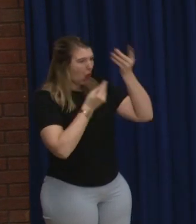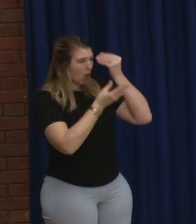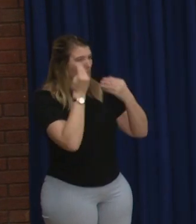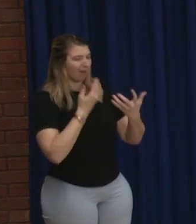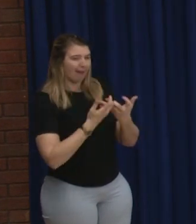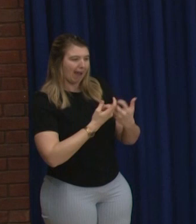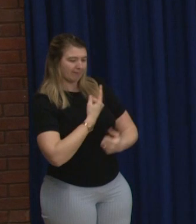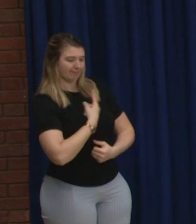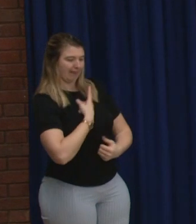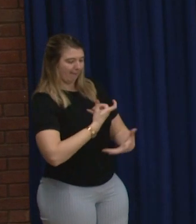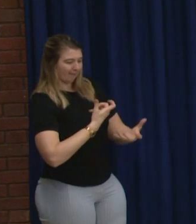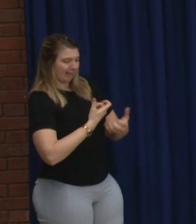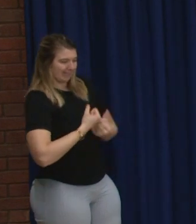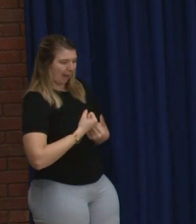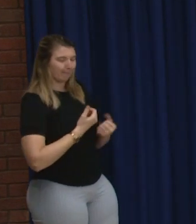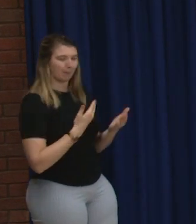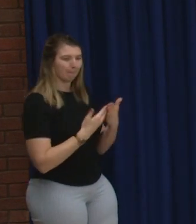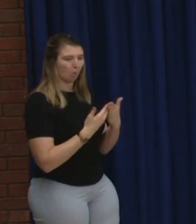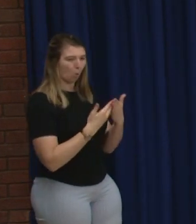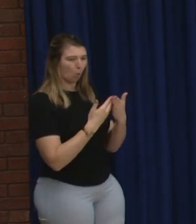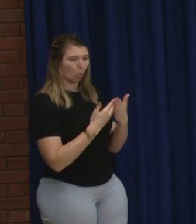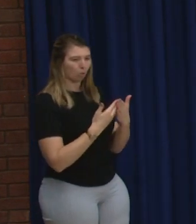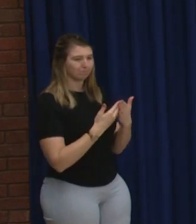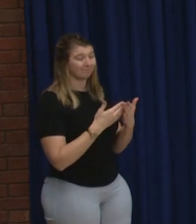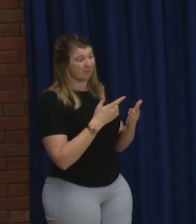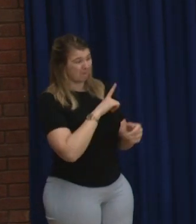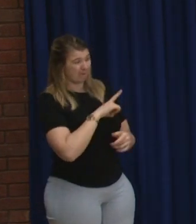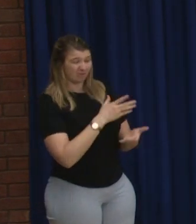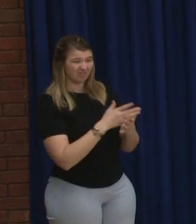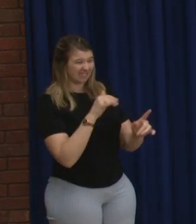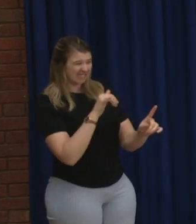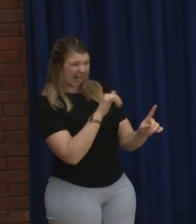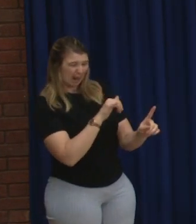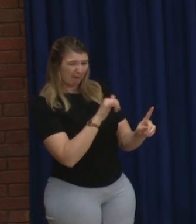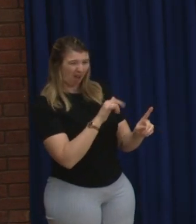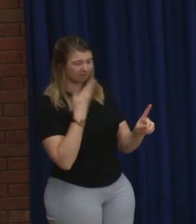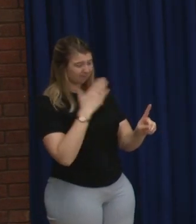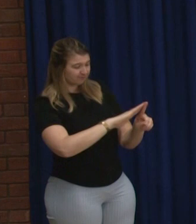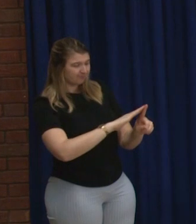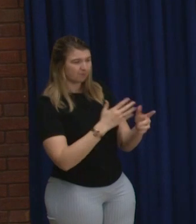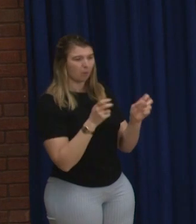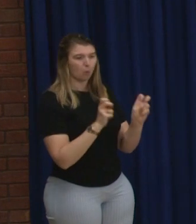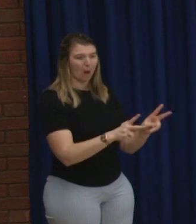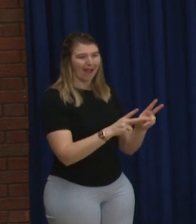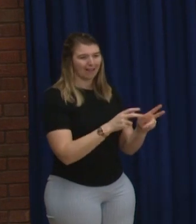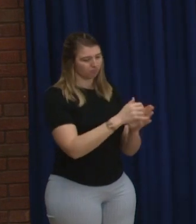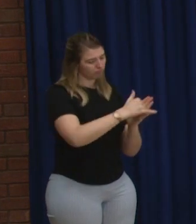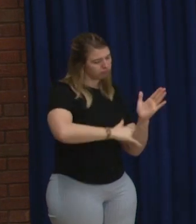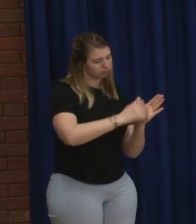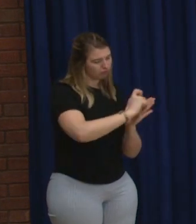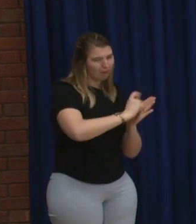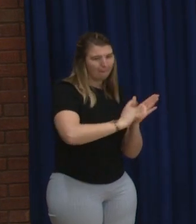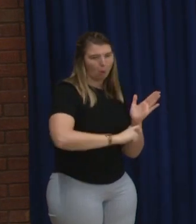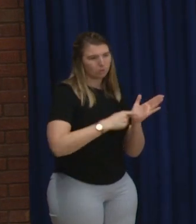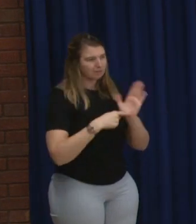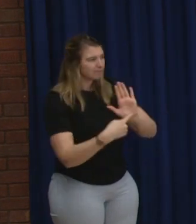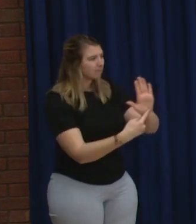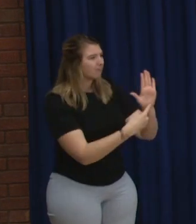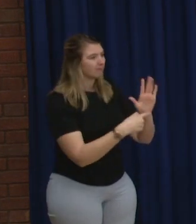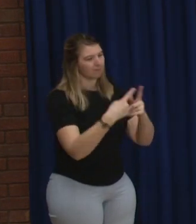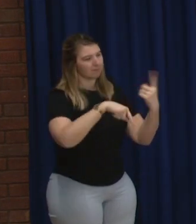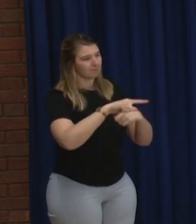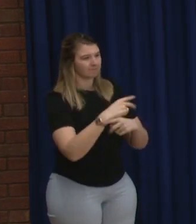with the way that it's reported, the idea of it somehow being something that would make my